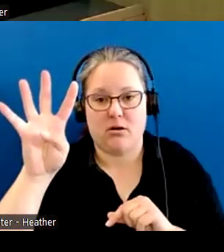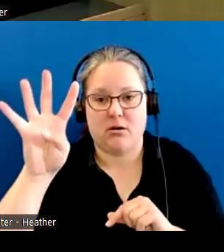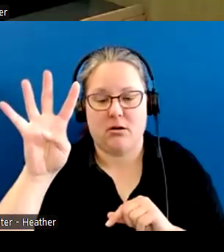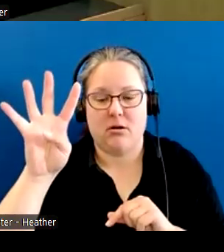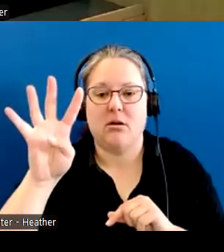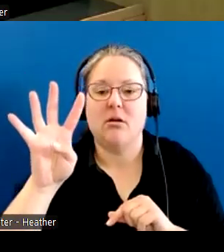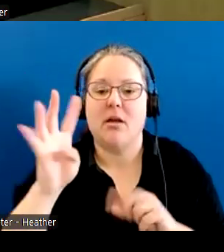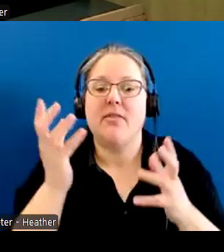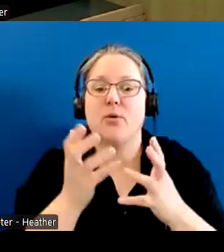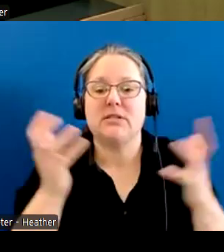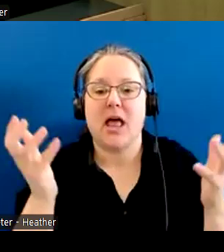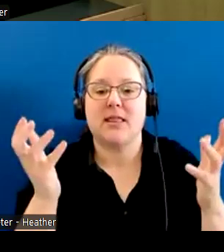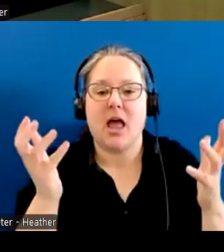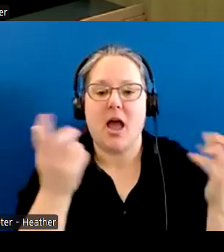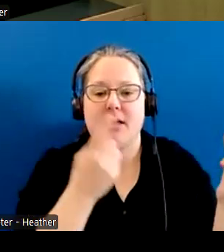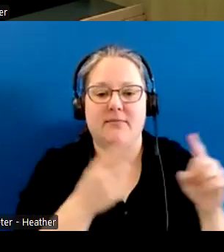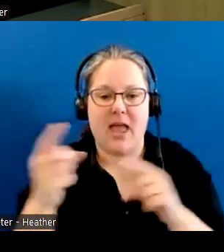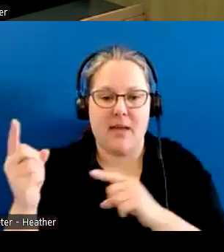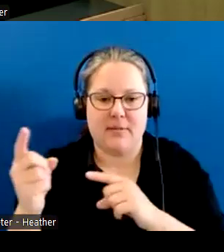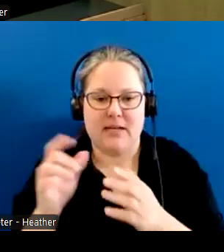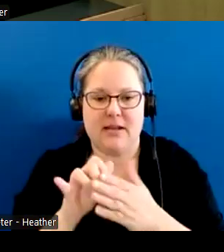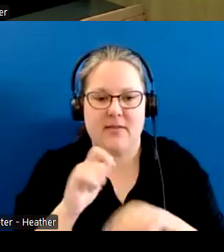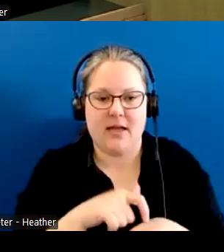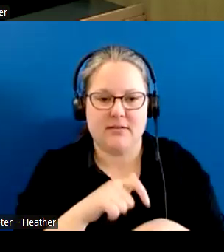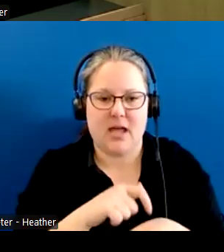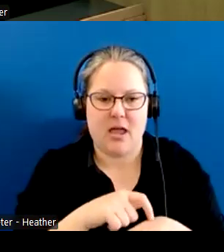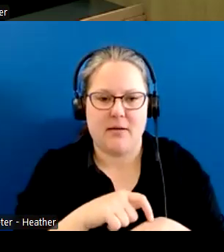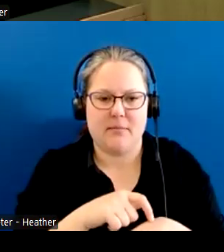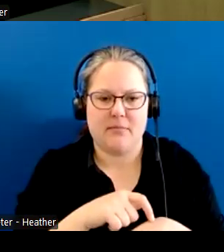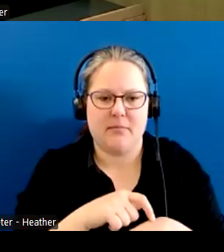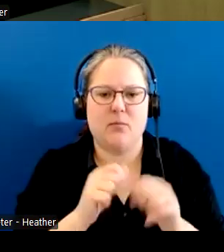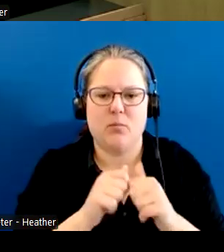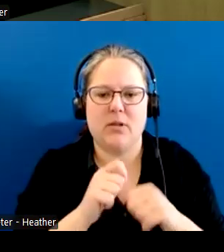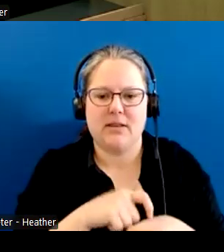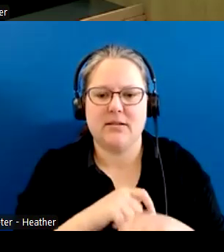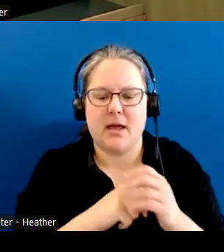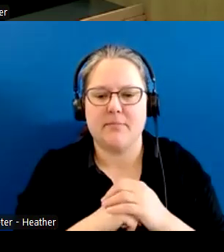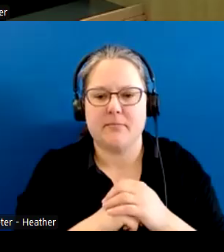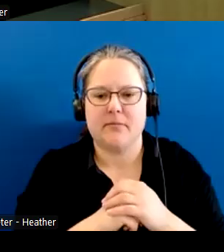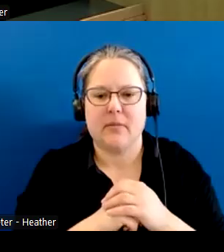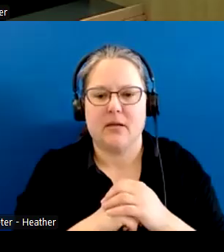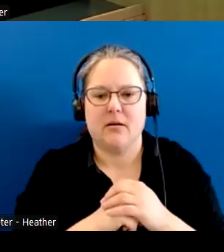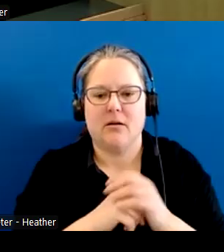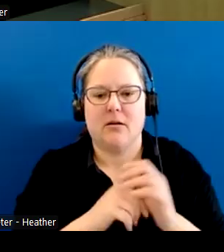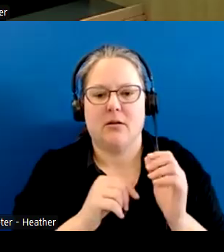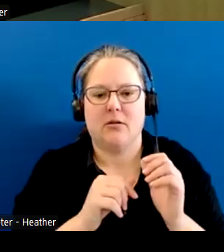um there was a lot of funding you know happening over you know um over time uh with you know and